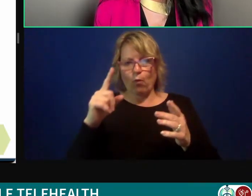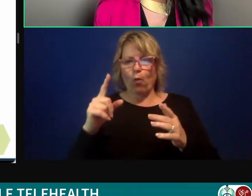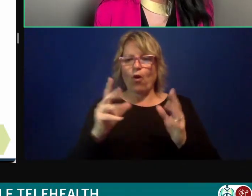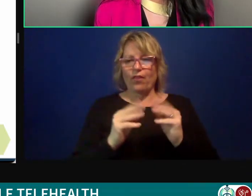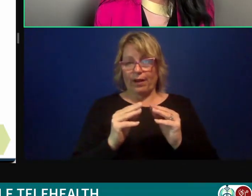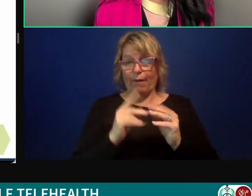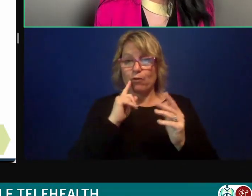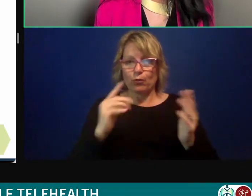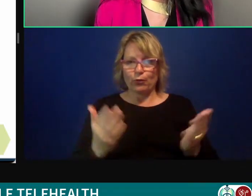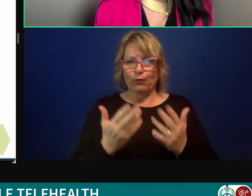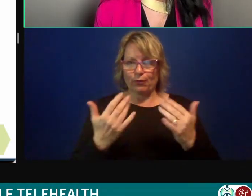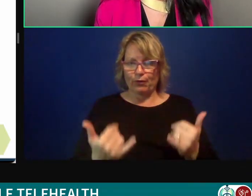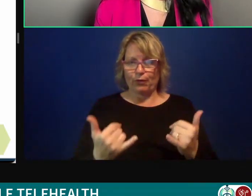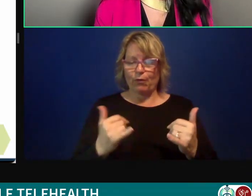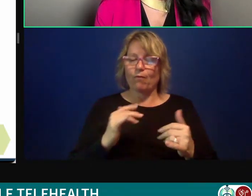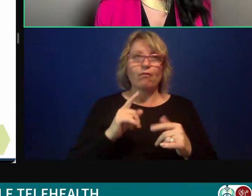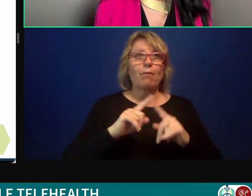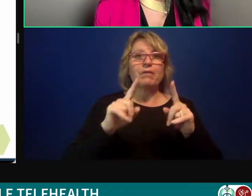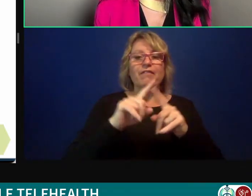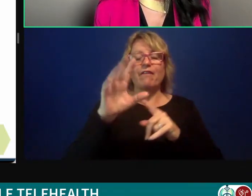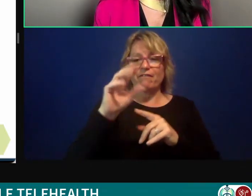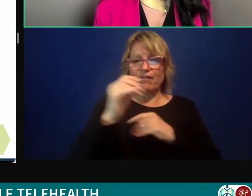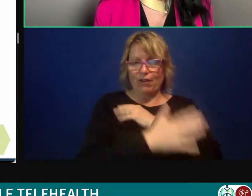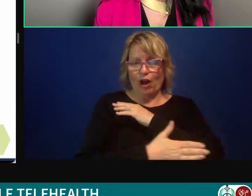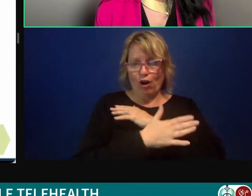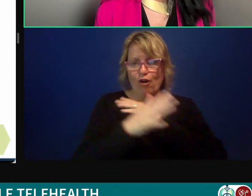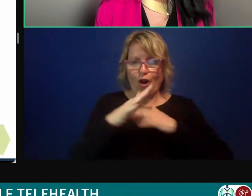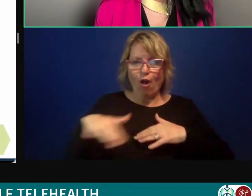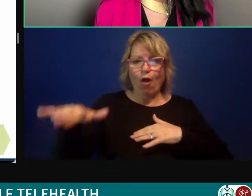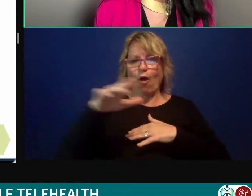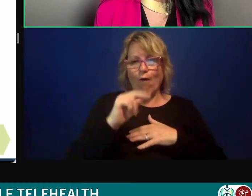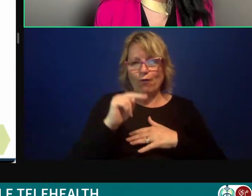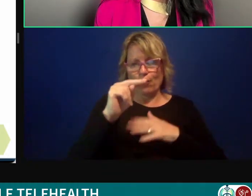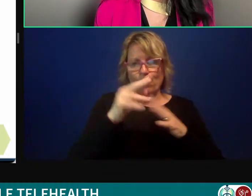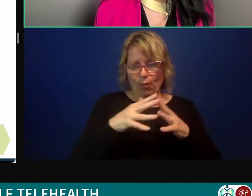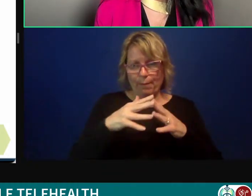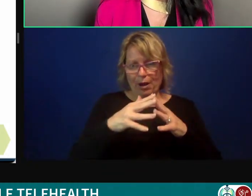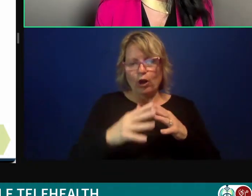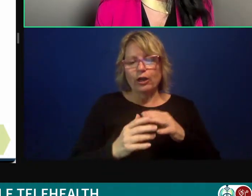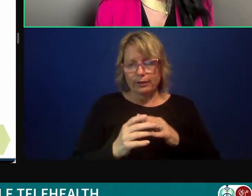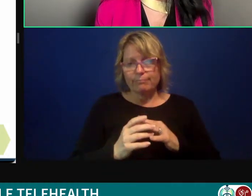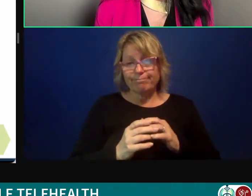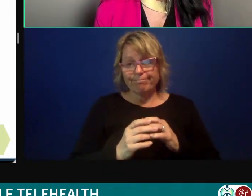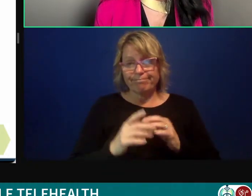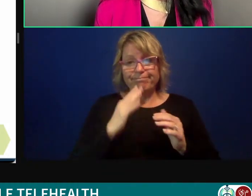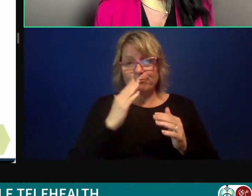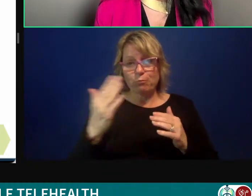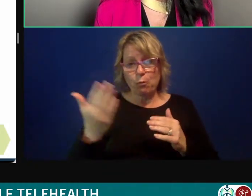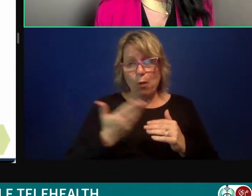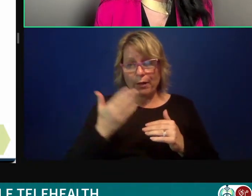from over 50 countries and all over North America. So everyone, welcome back, and I hope that